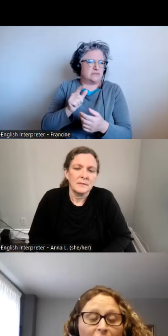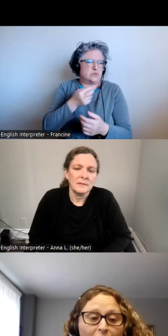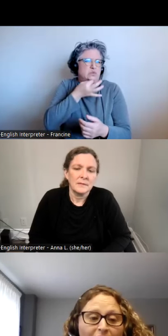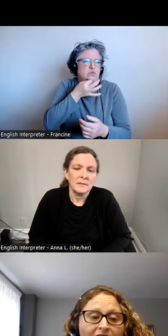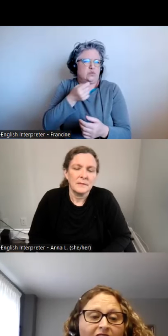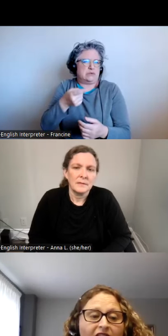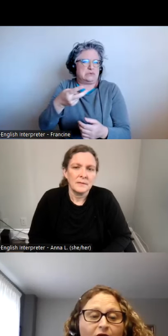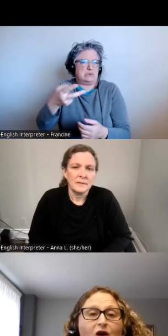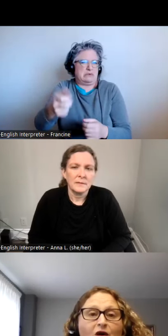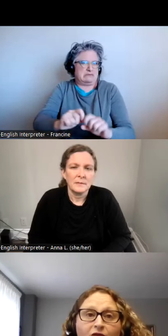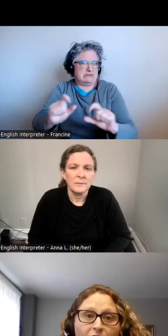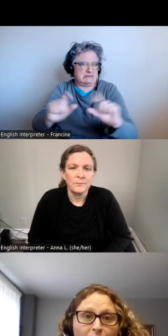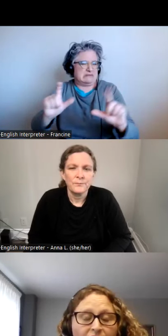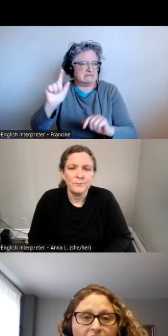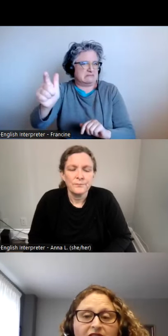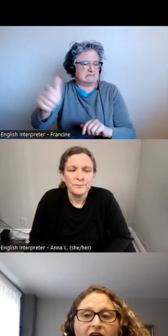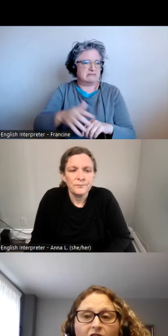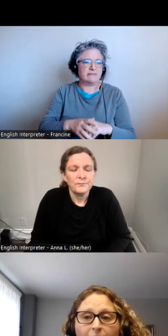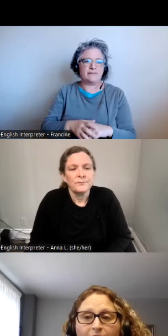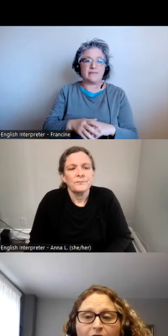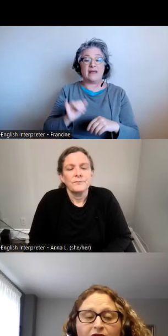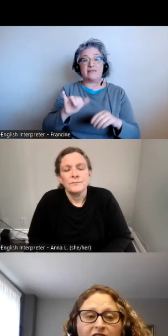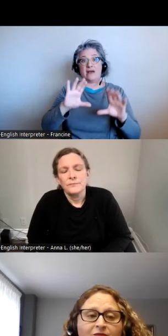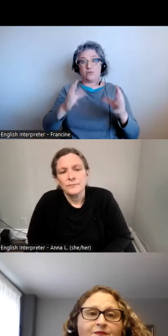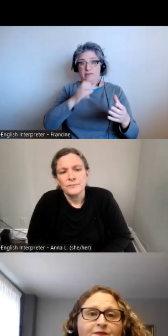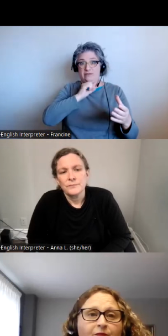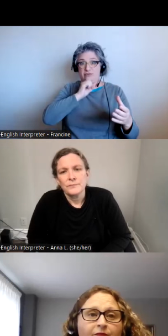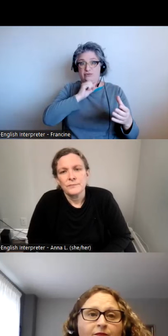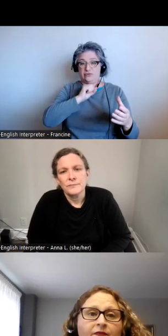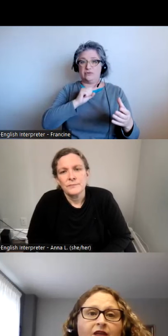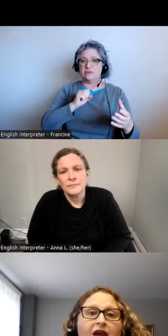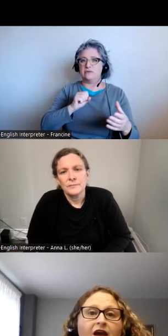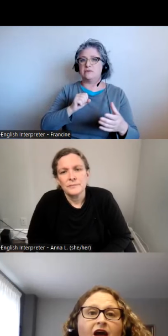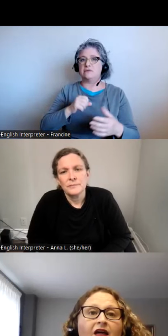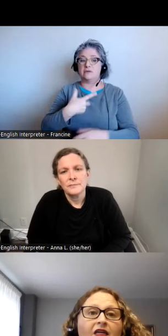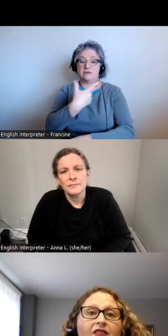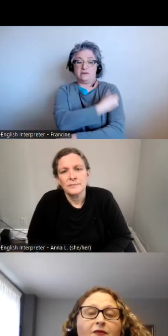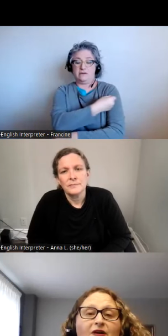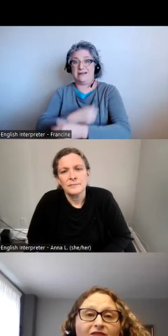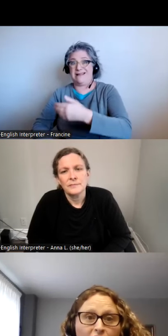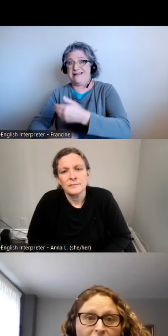myocarditis in a few